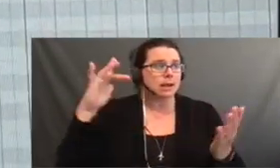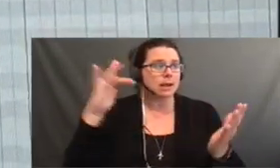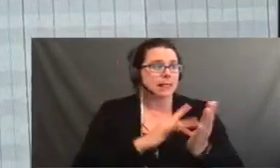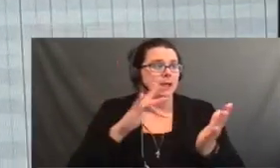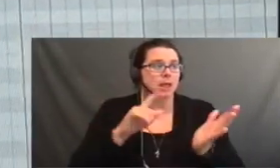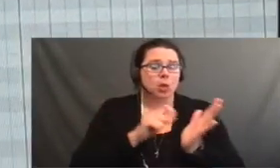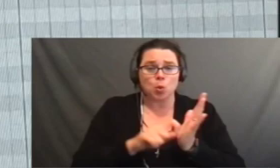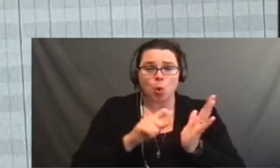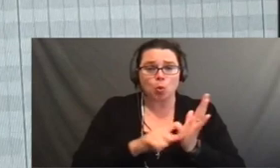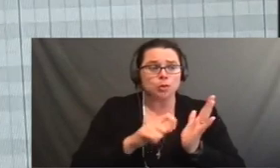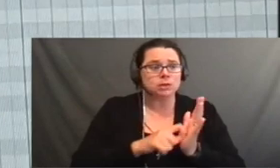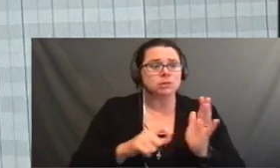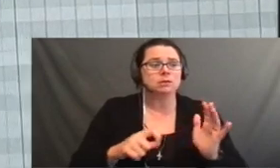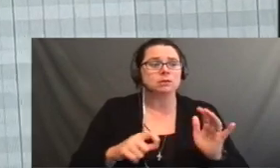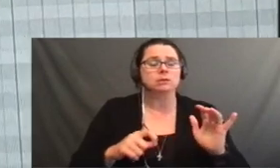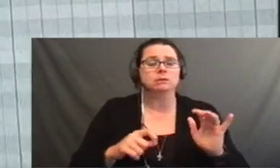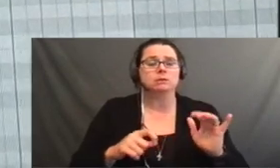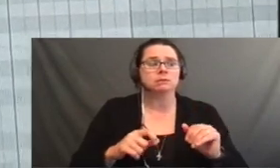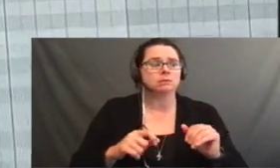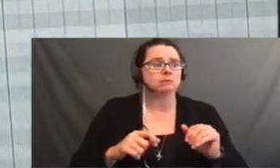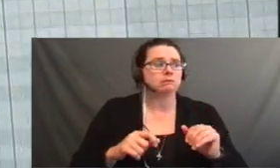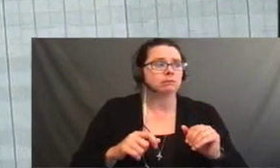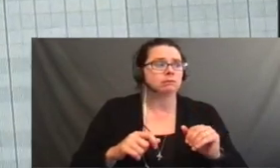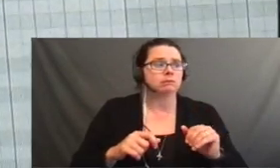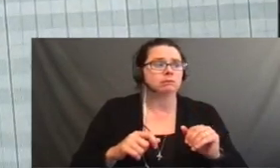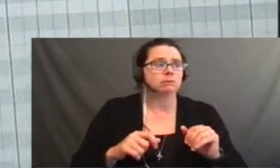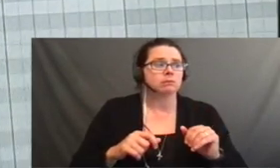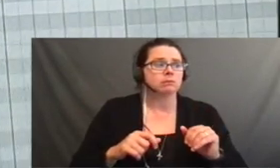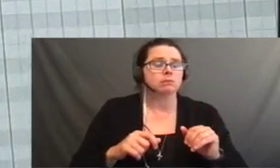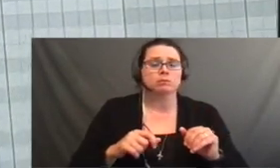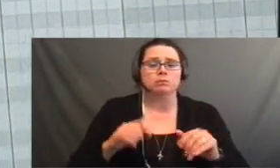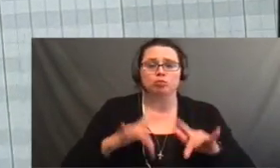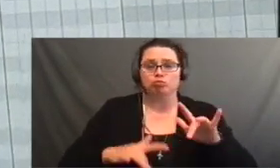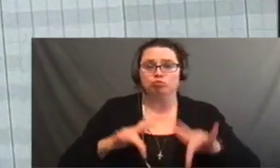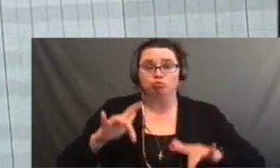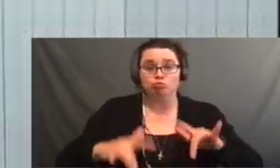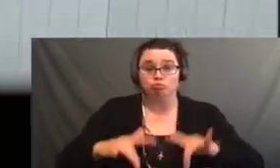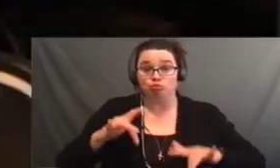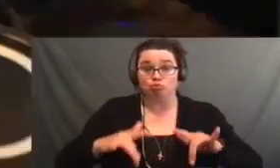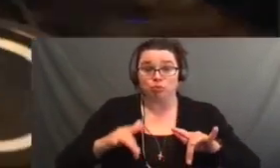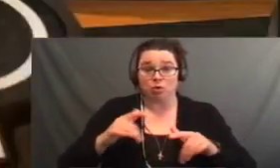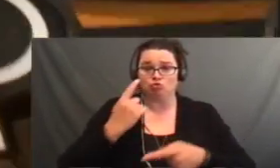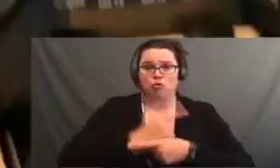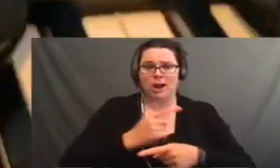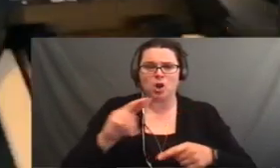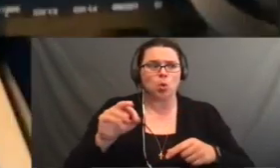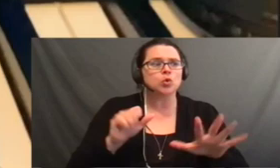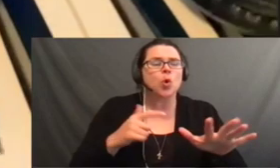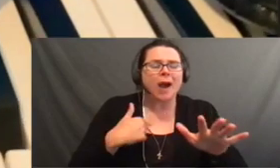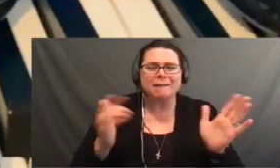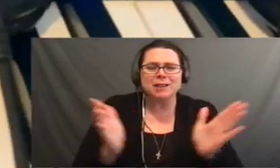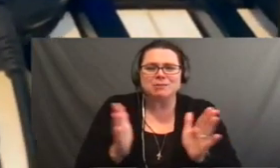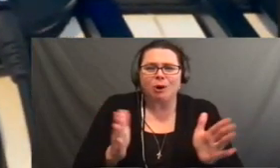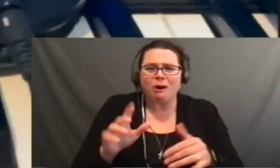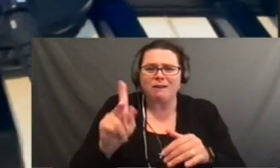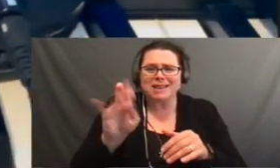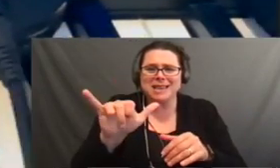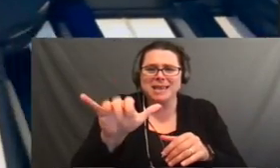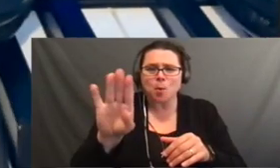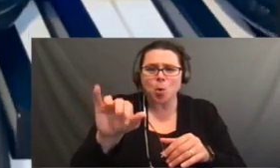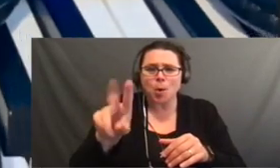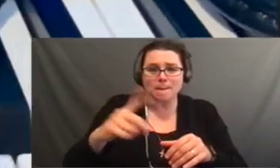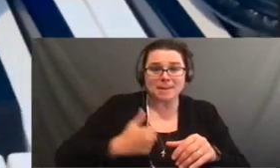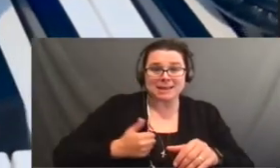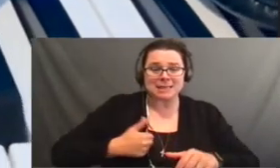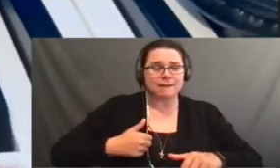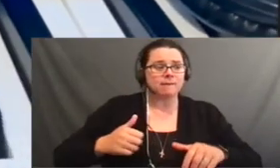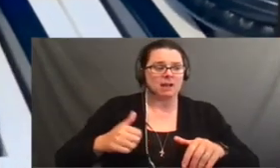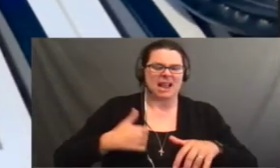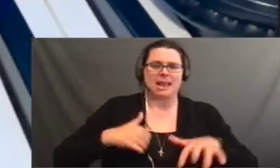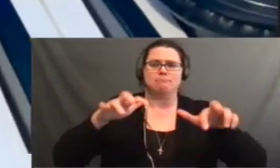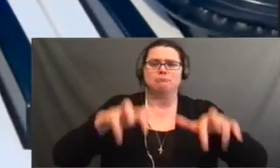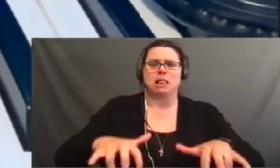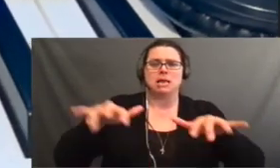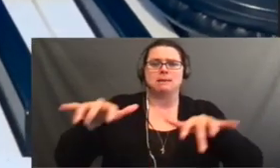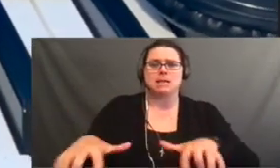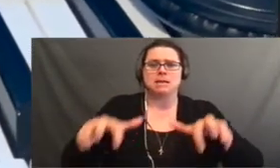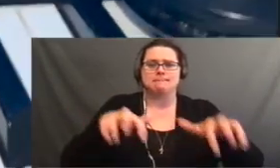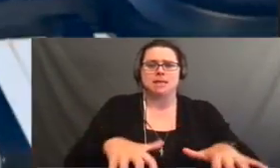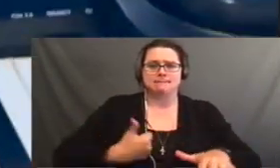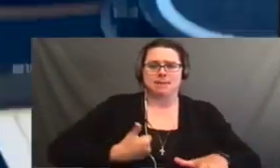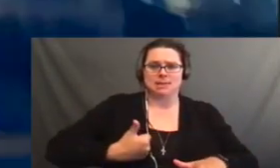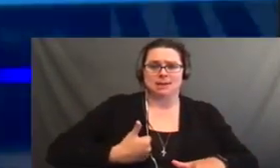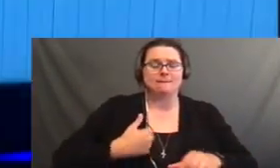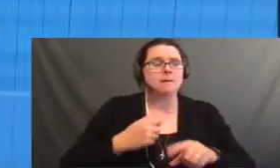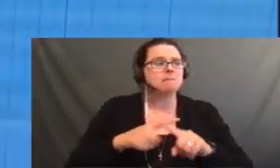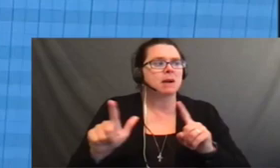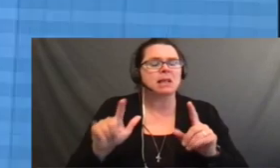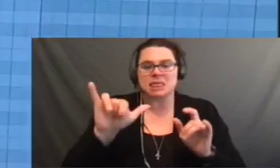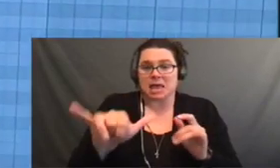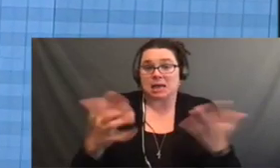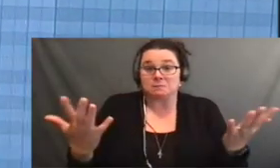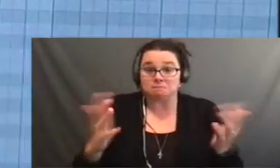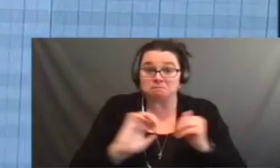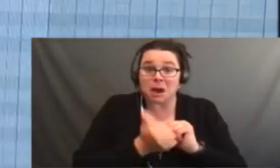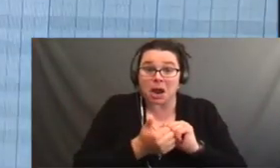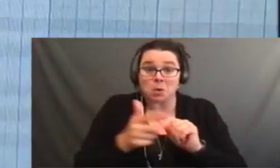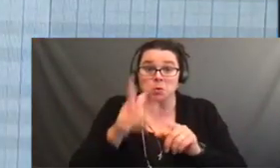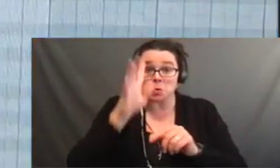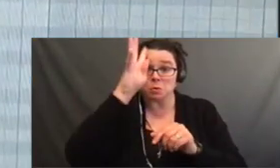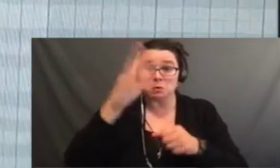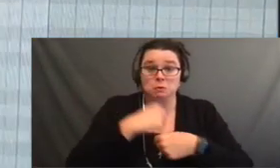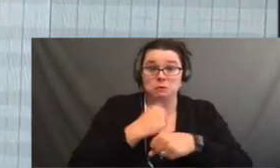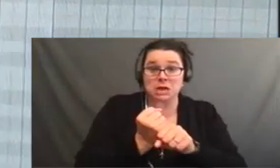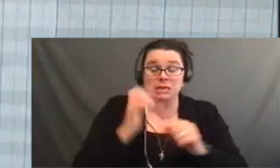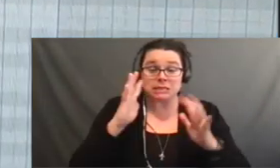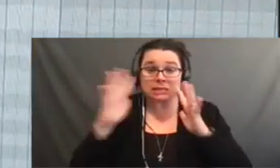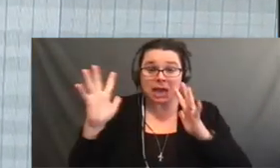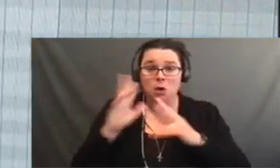will press the raise the hand button either at the bottom of your screen or you can use